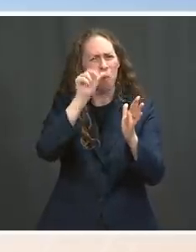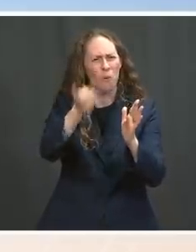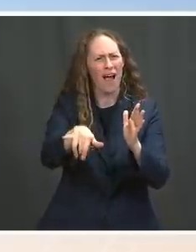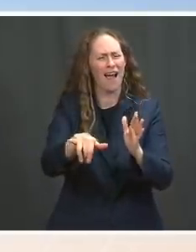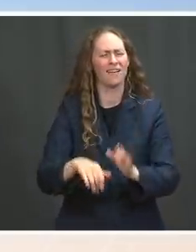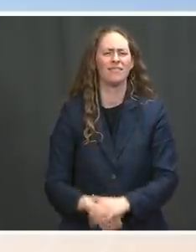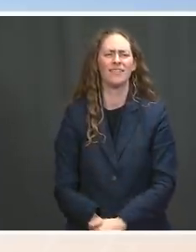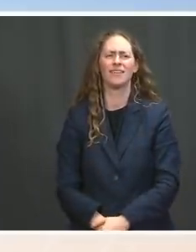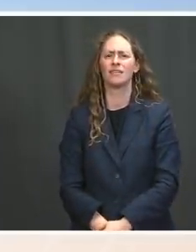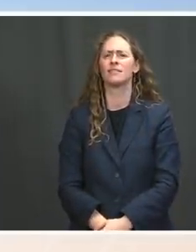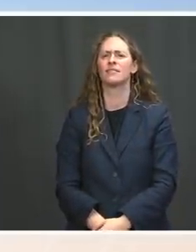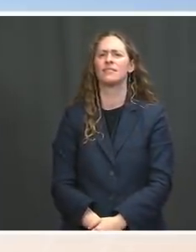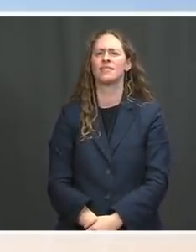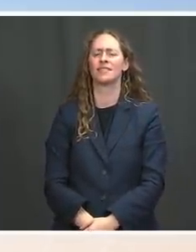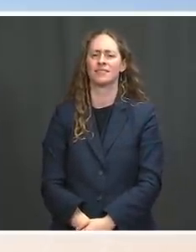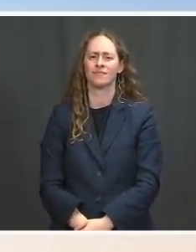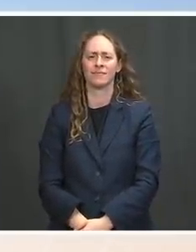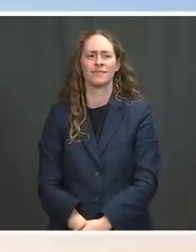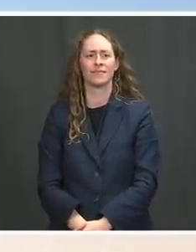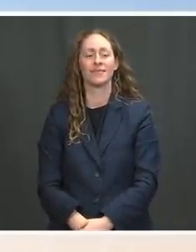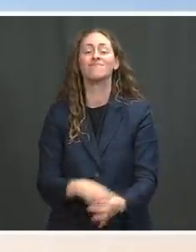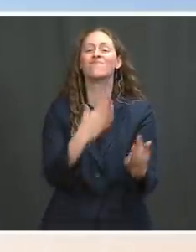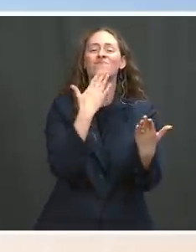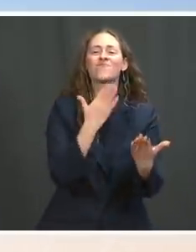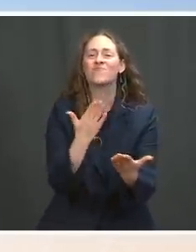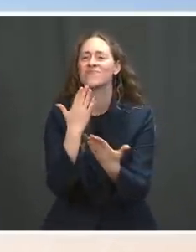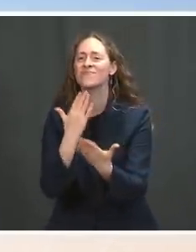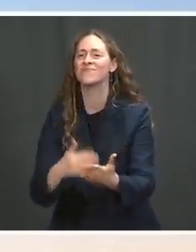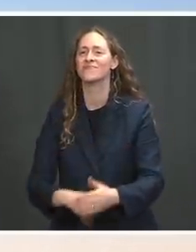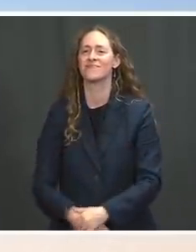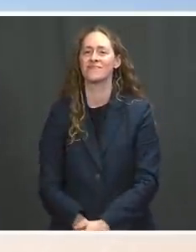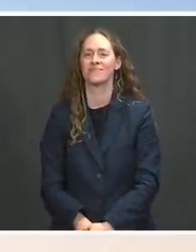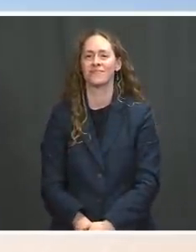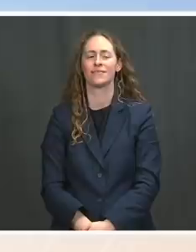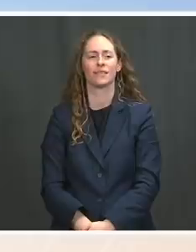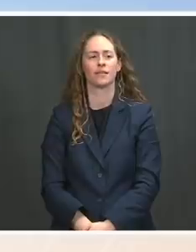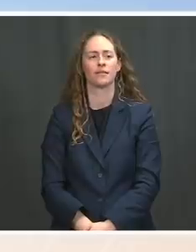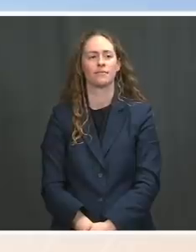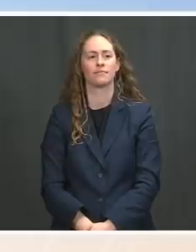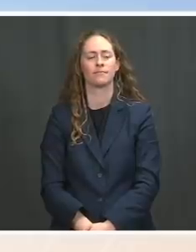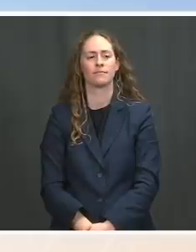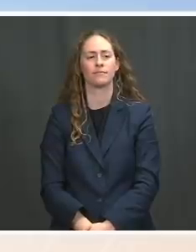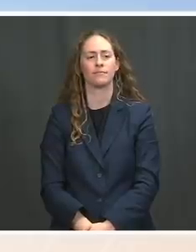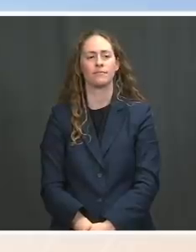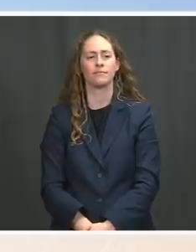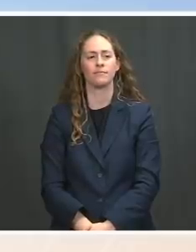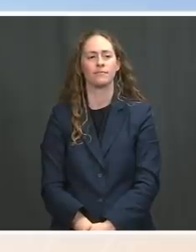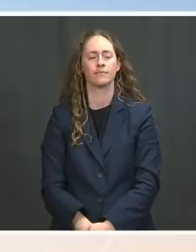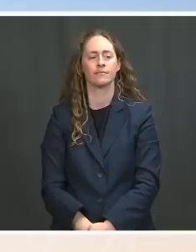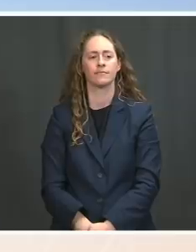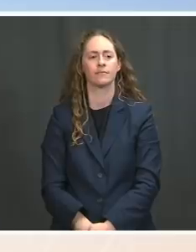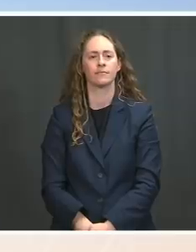Go ahead. The Press: Thank you, based on what you know right now, do you anticipate having to extend the duration